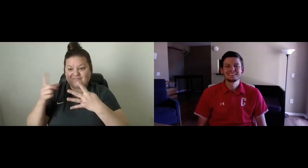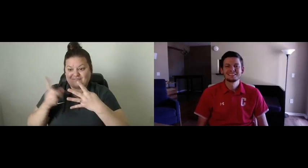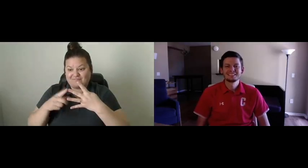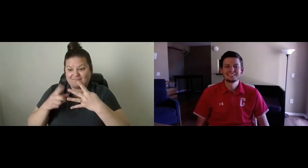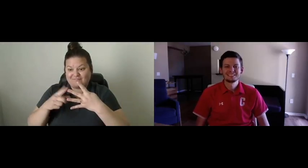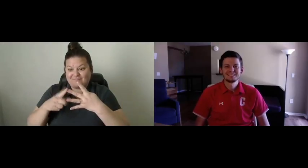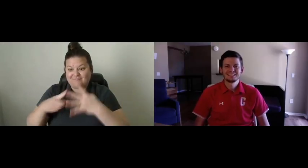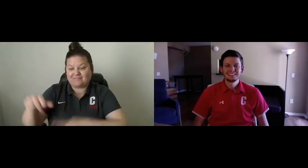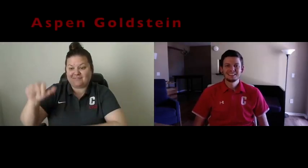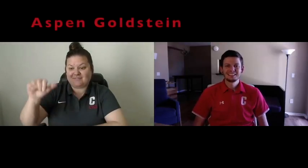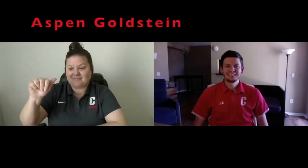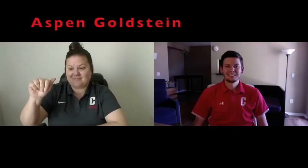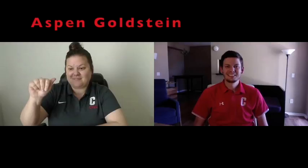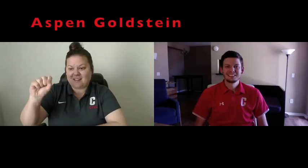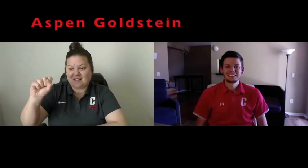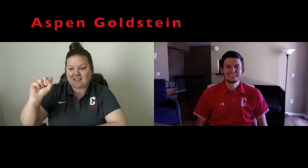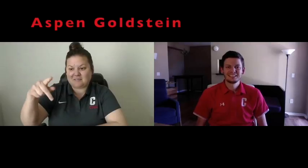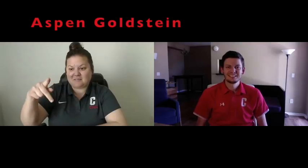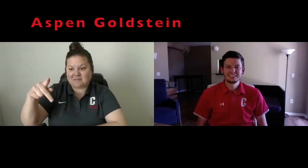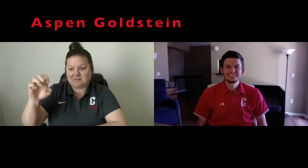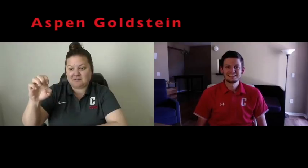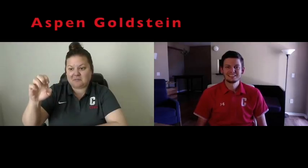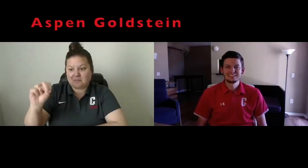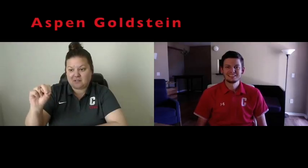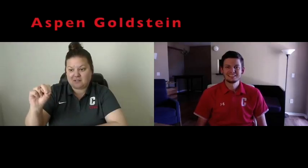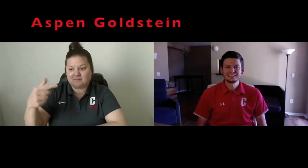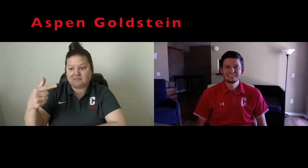Second student to receive this award. Aspen Goldstein.